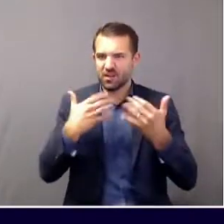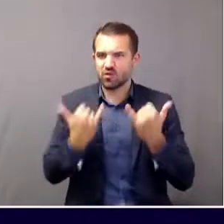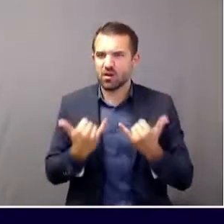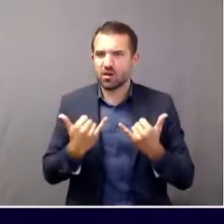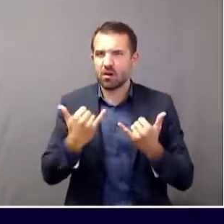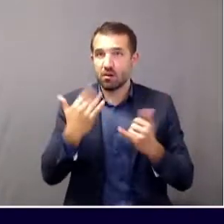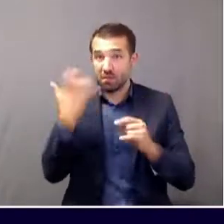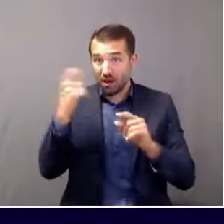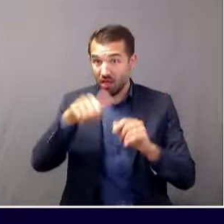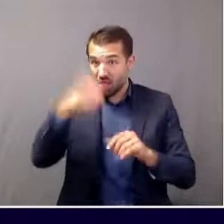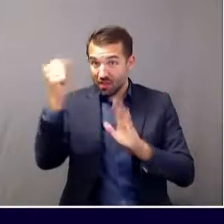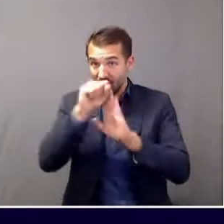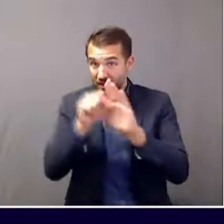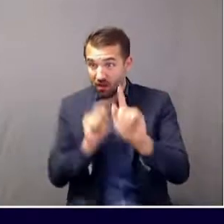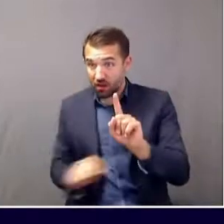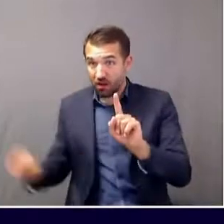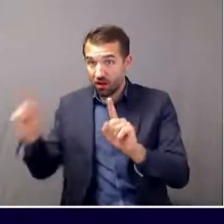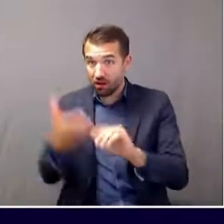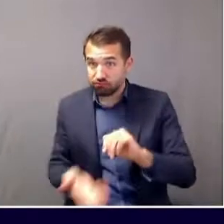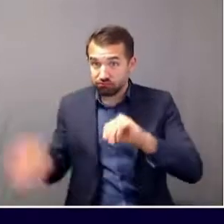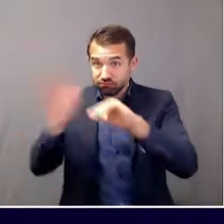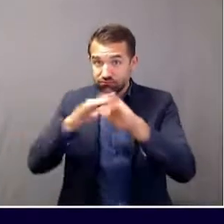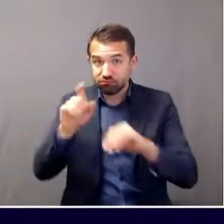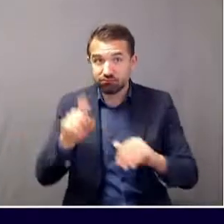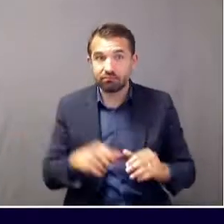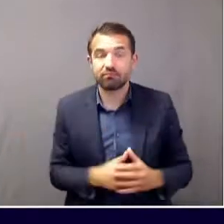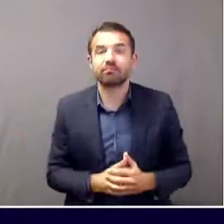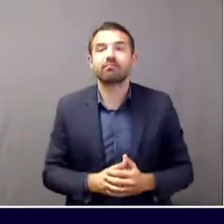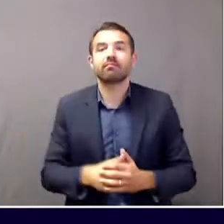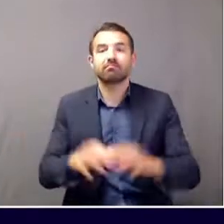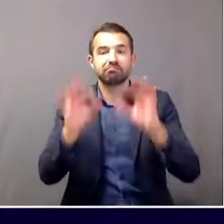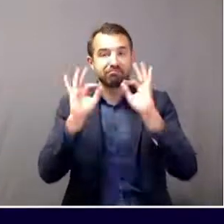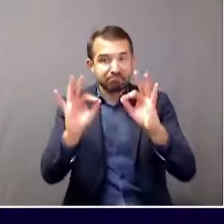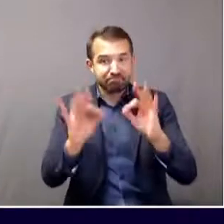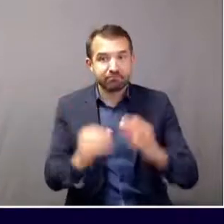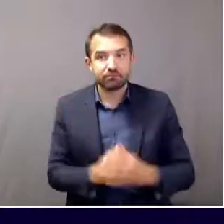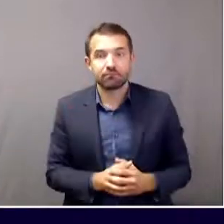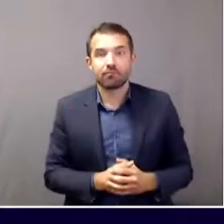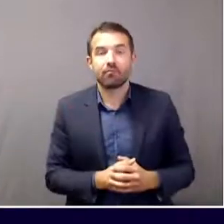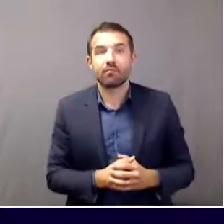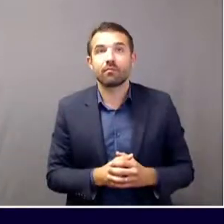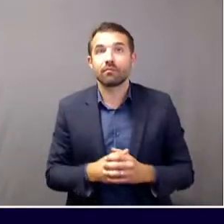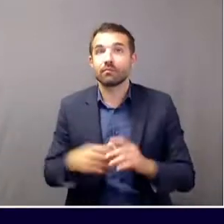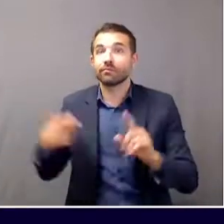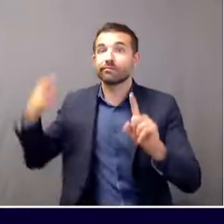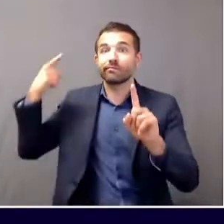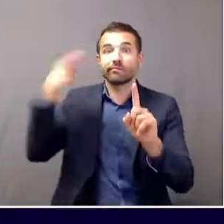about here is is less tourism in